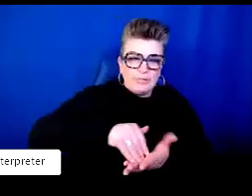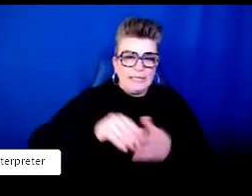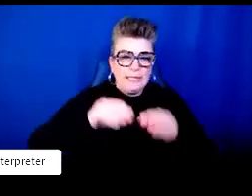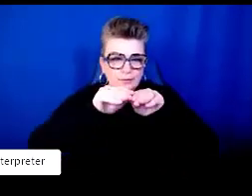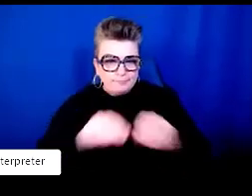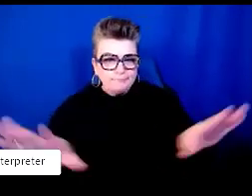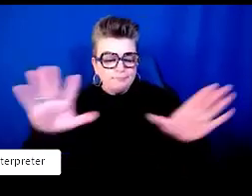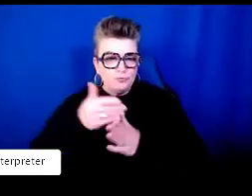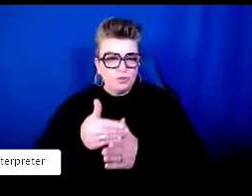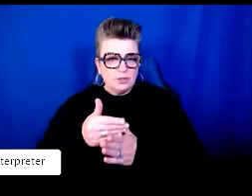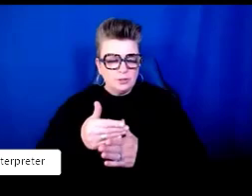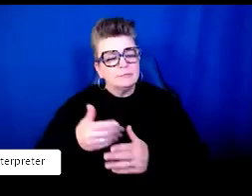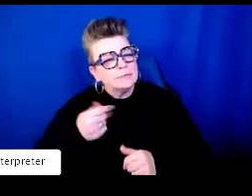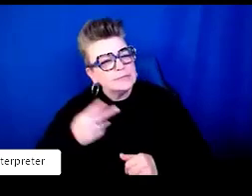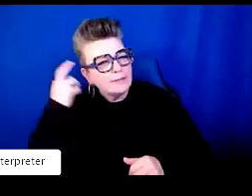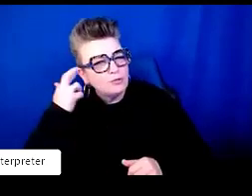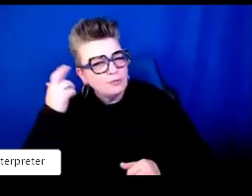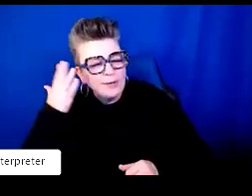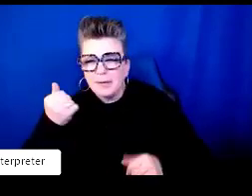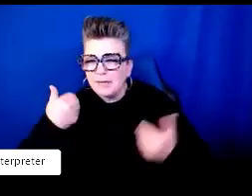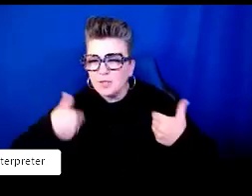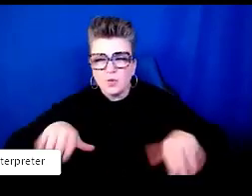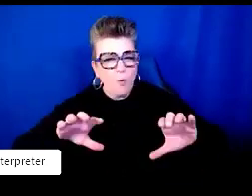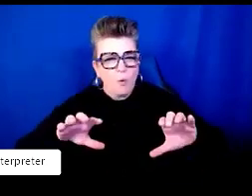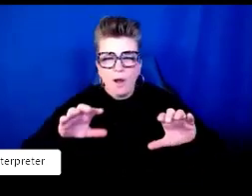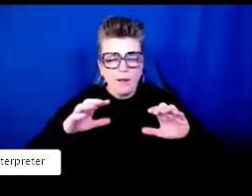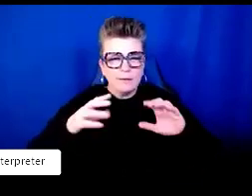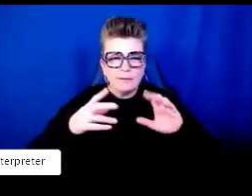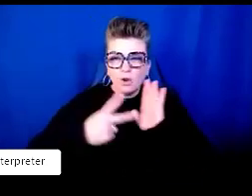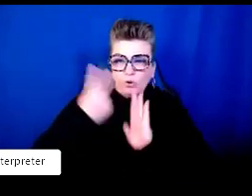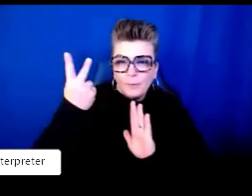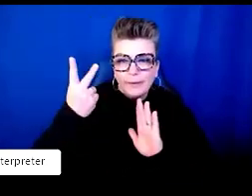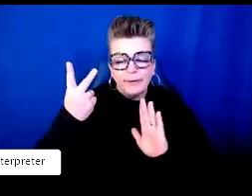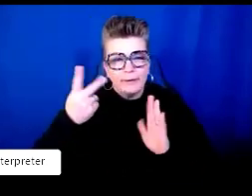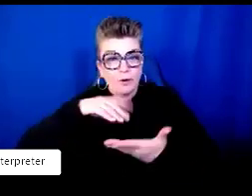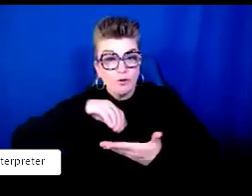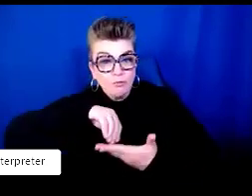including that we do not want to create duplicated records and increased storage burden unnecessarily.